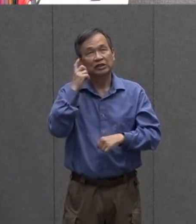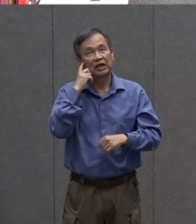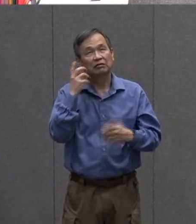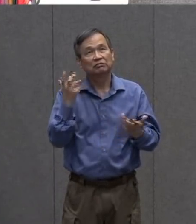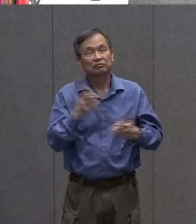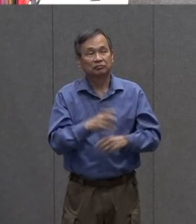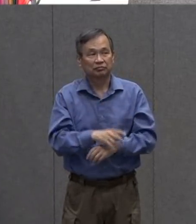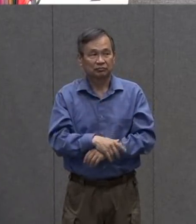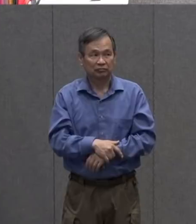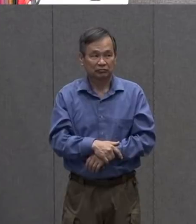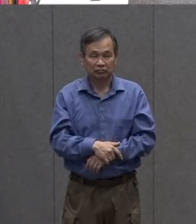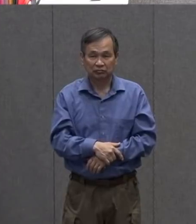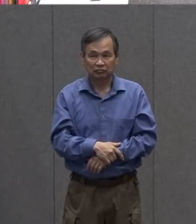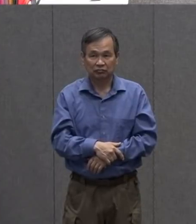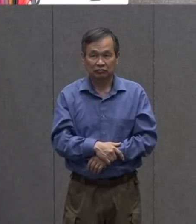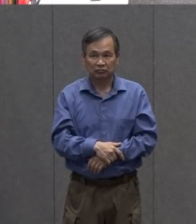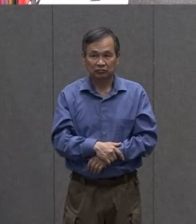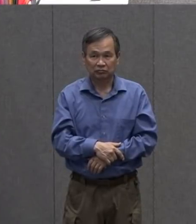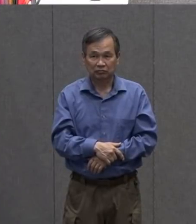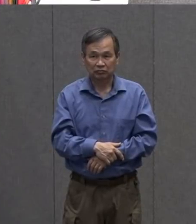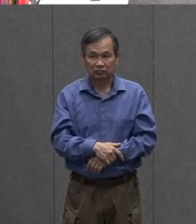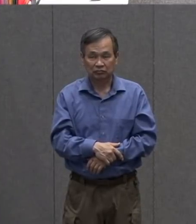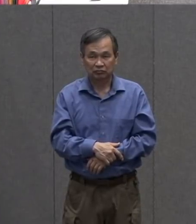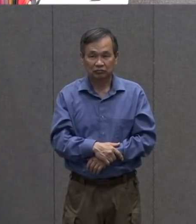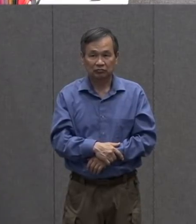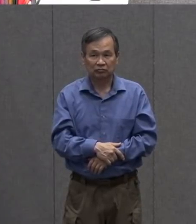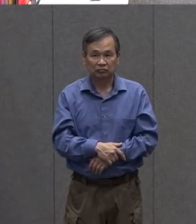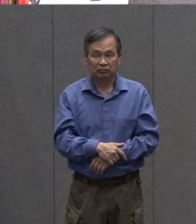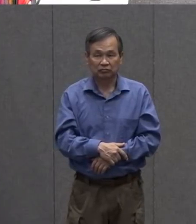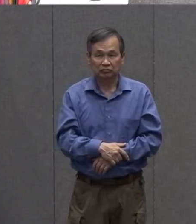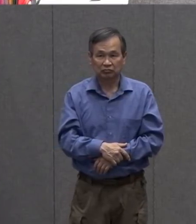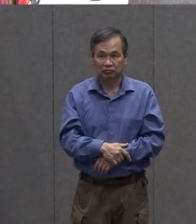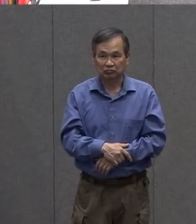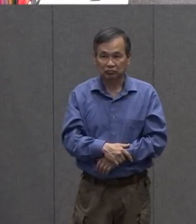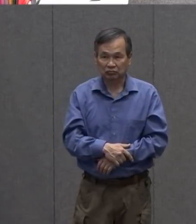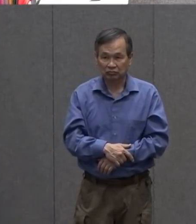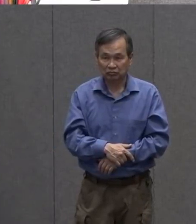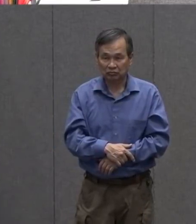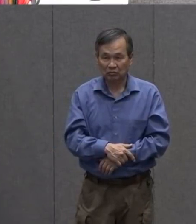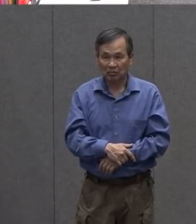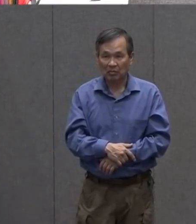We were talking about sounds that we could use, the word parts we could use.